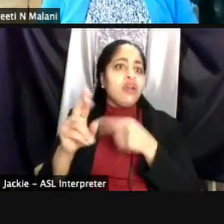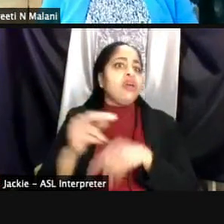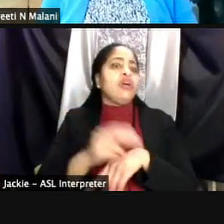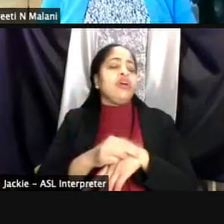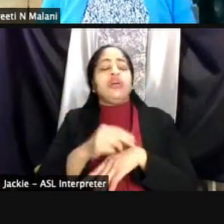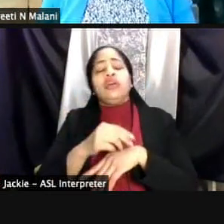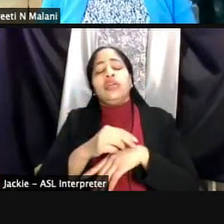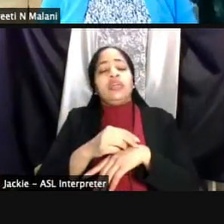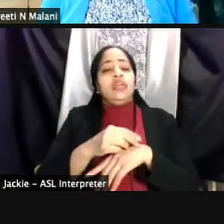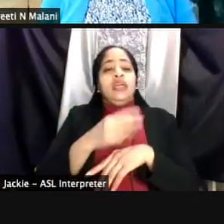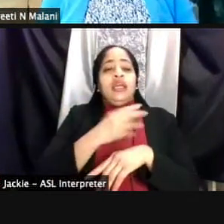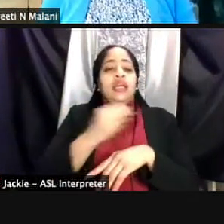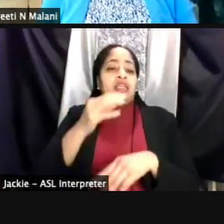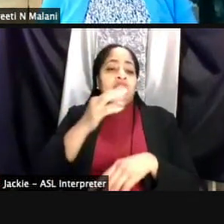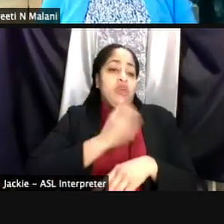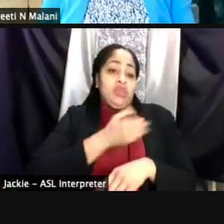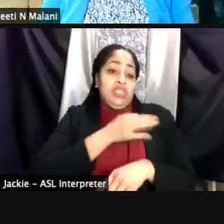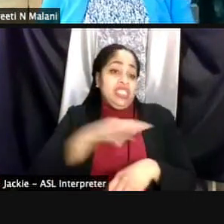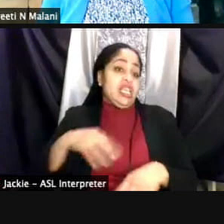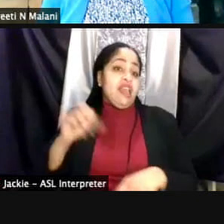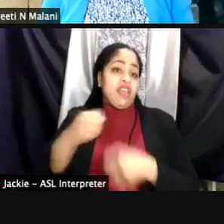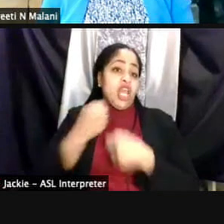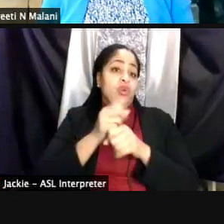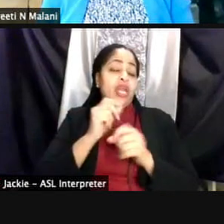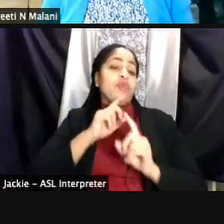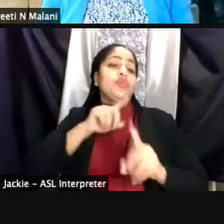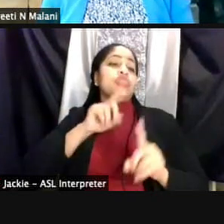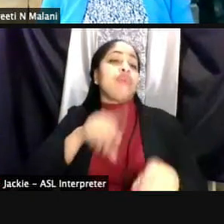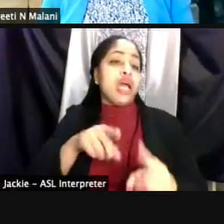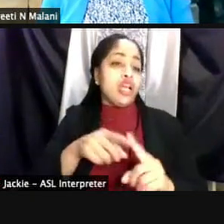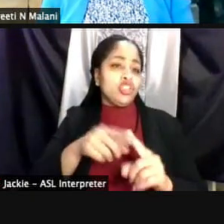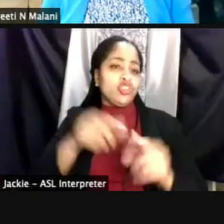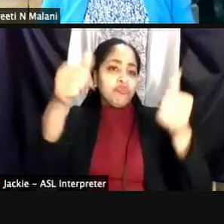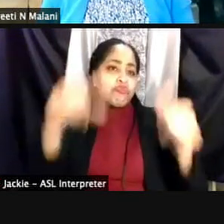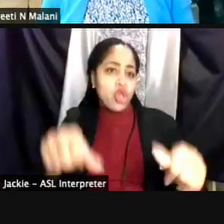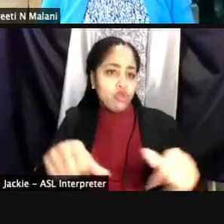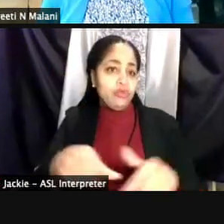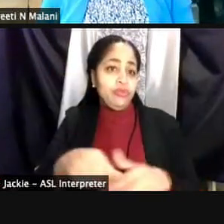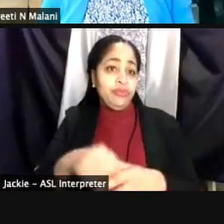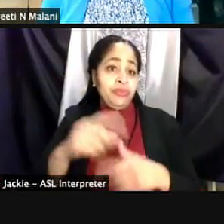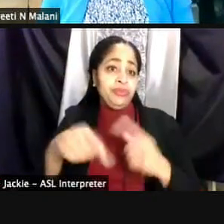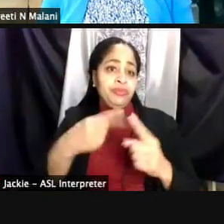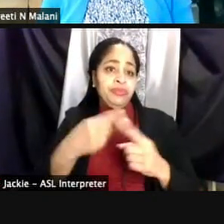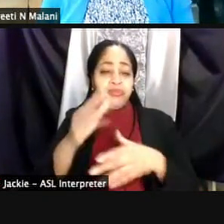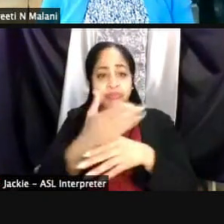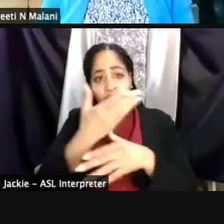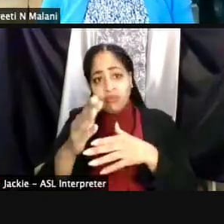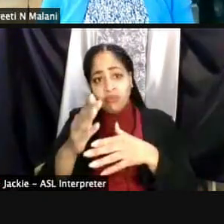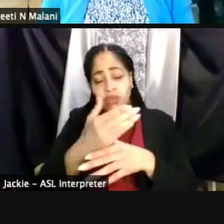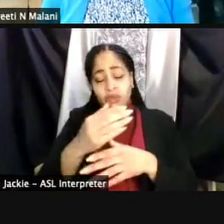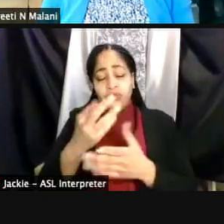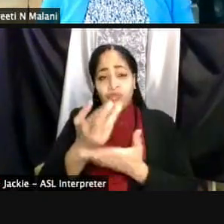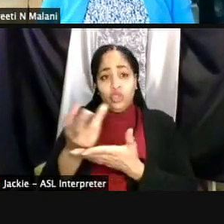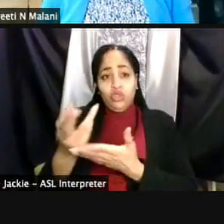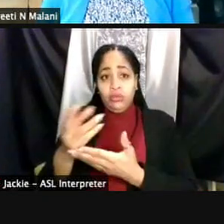And so faculty and staff can create and respond to posts about sharing resources and providing in-kind support,